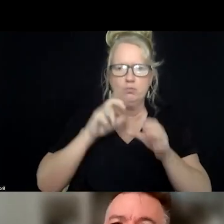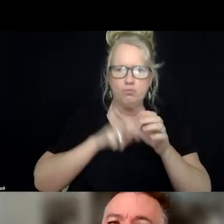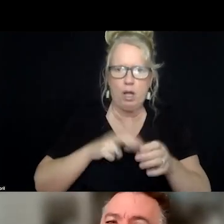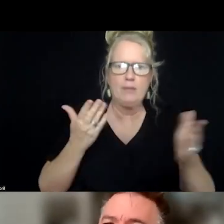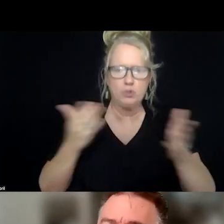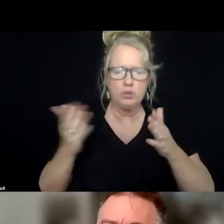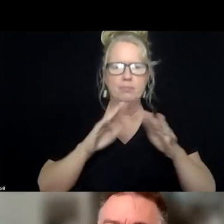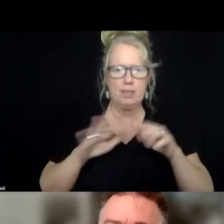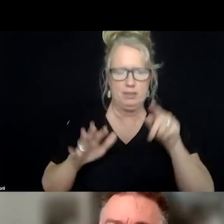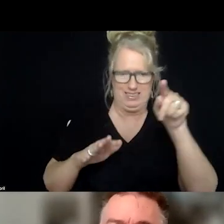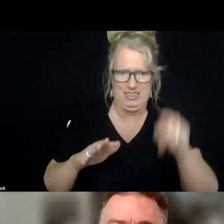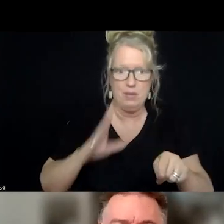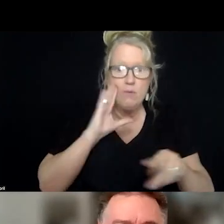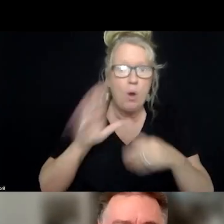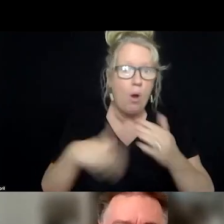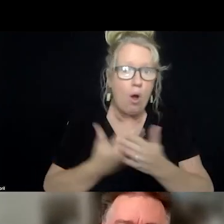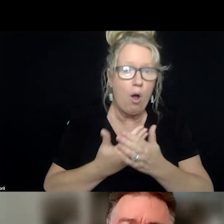THIS IS FOR ALL PAYERS.